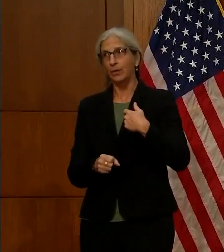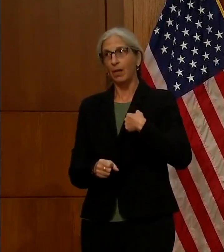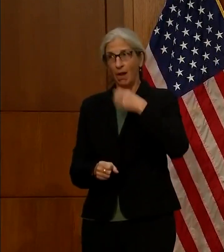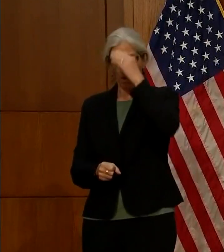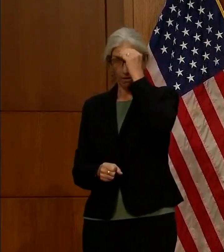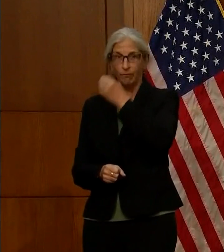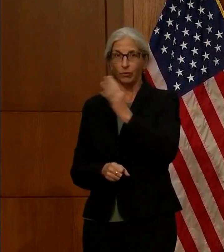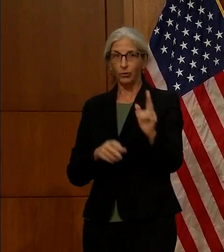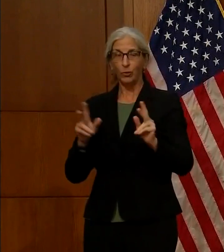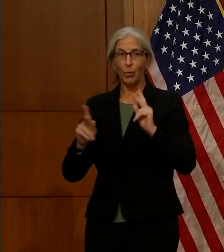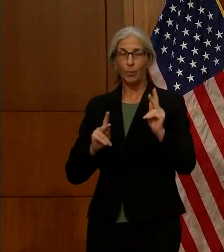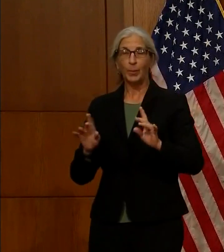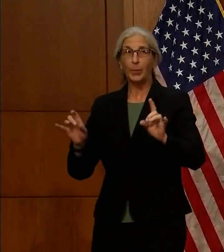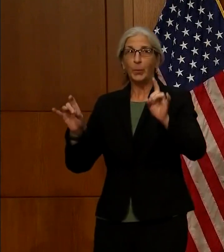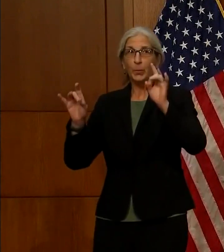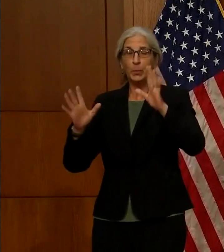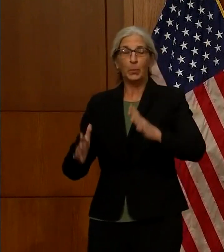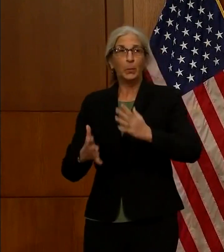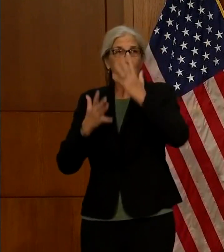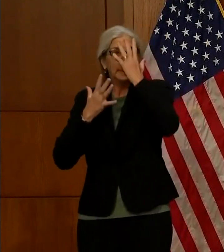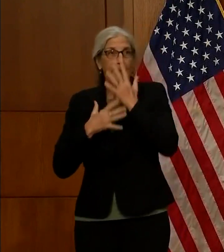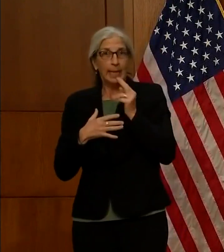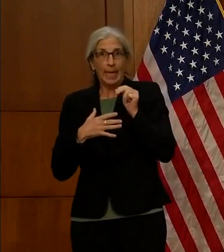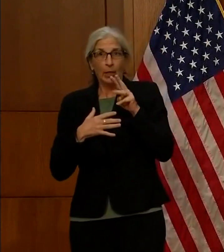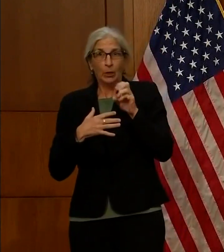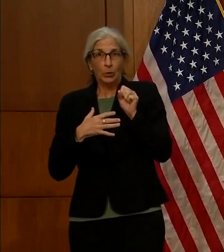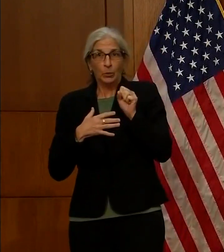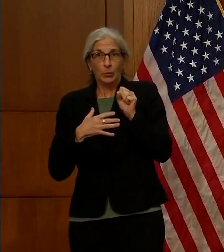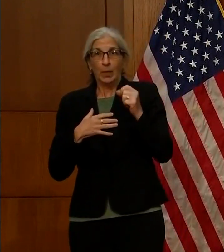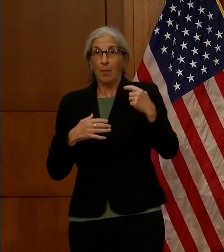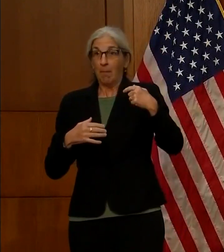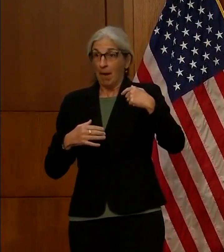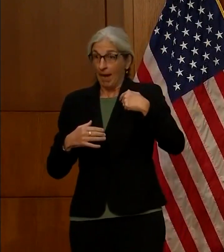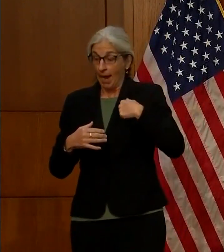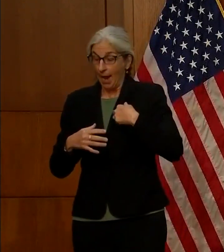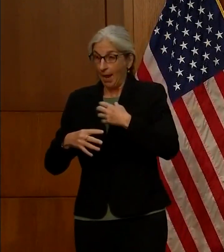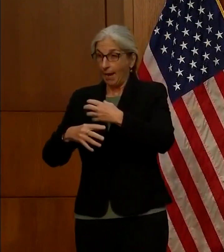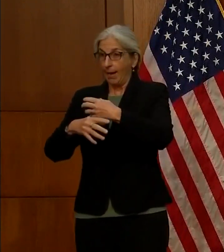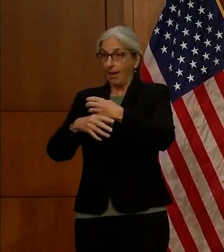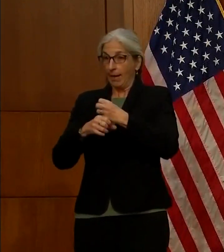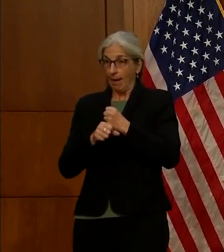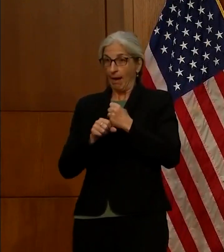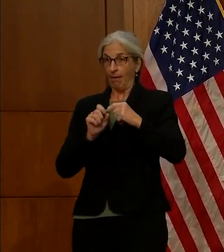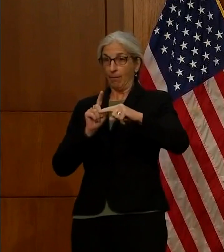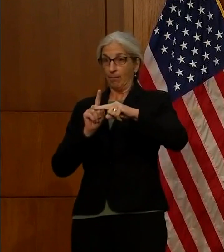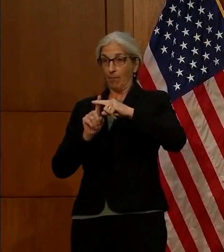AND- I'VE HAD TO GIVE PEOPLE SOME FAIRLY. DEVASTATING NEWS-